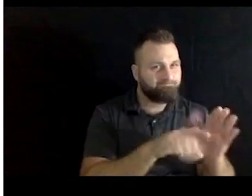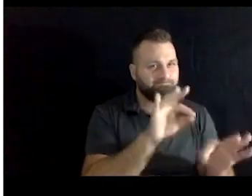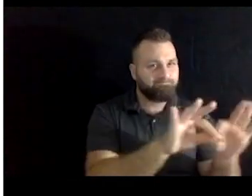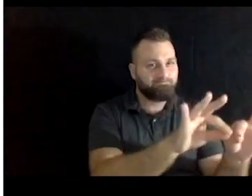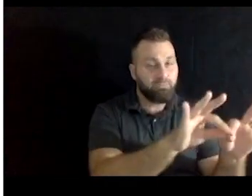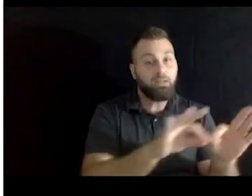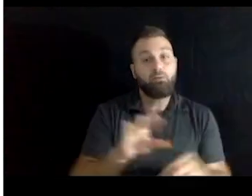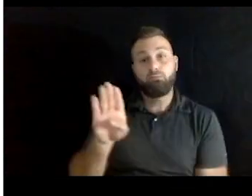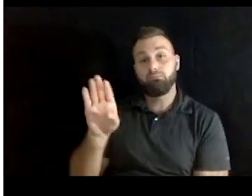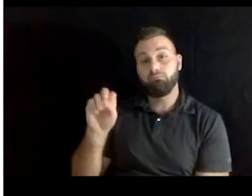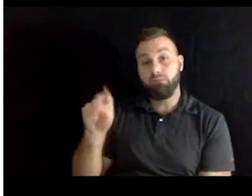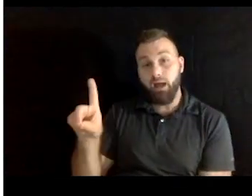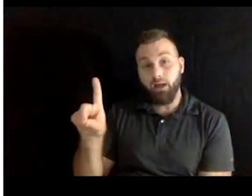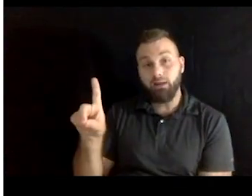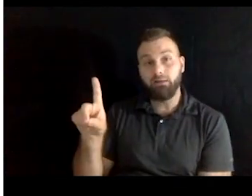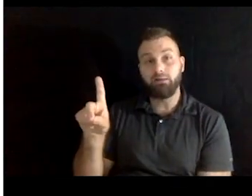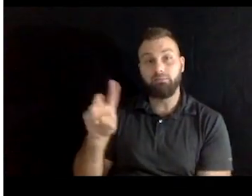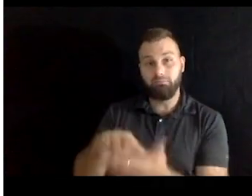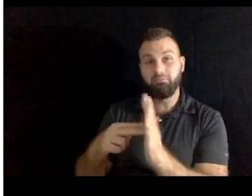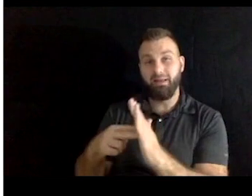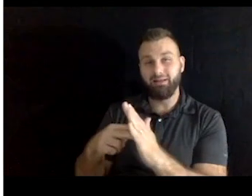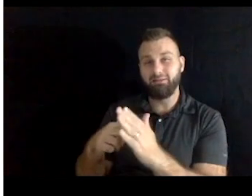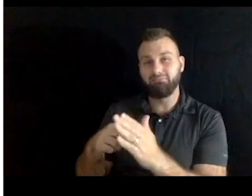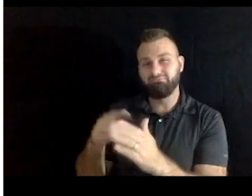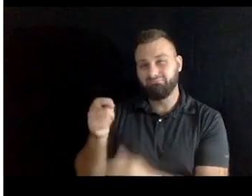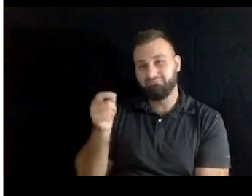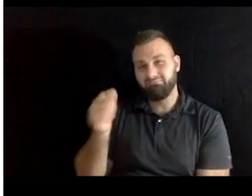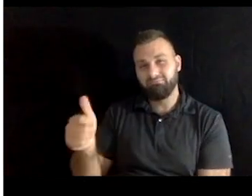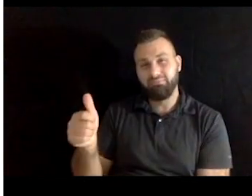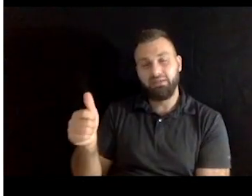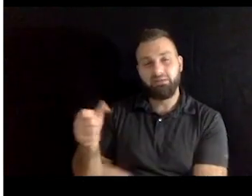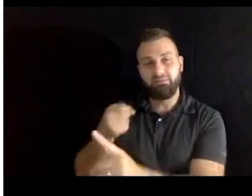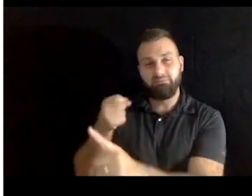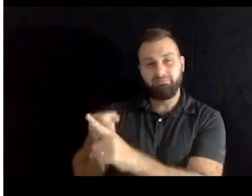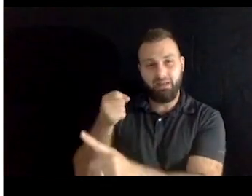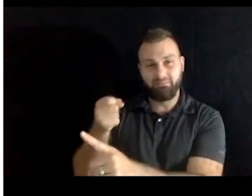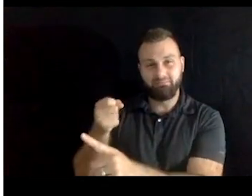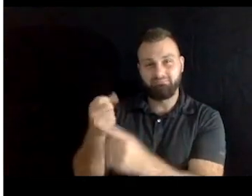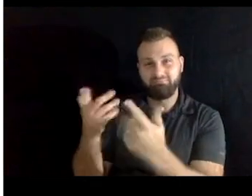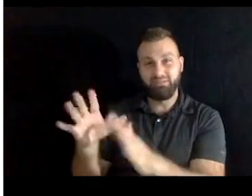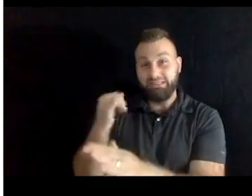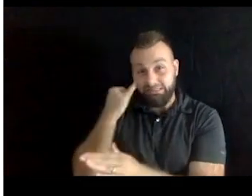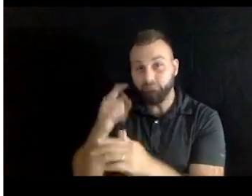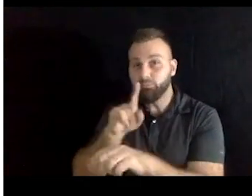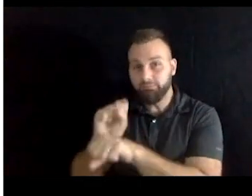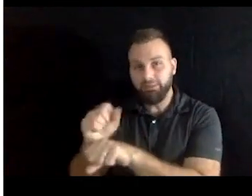be able to detect really small impacts if they existed. The intervention included.